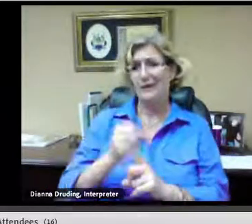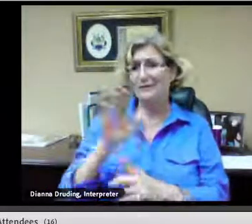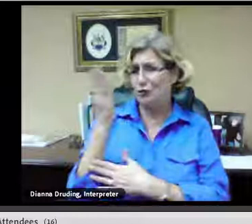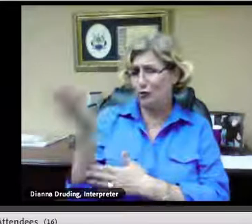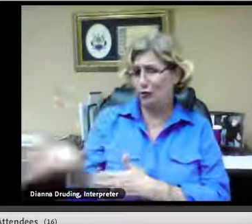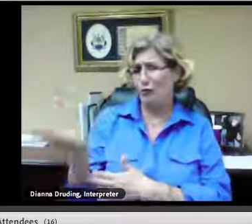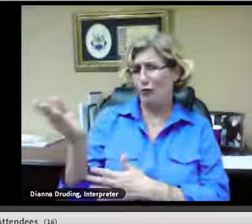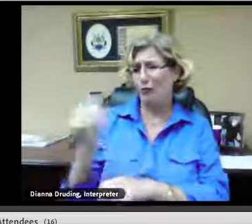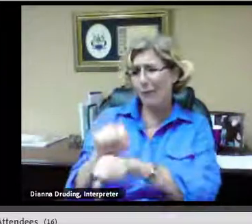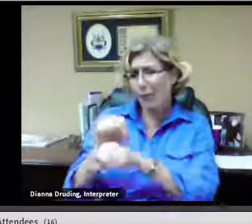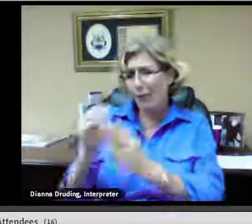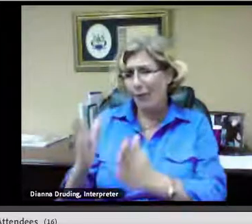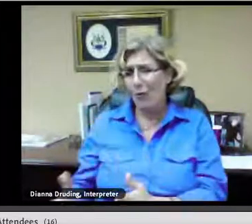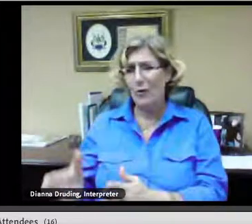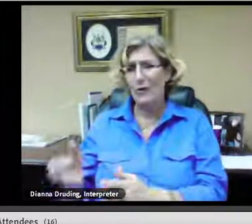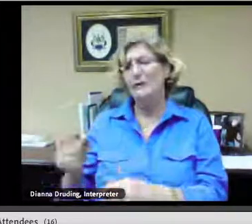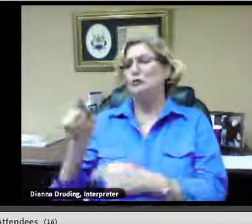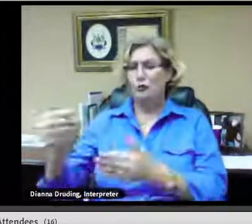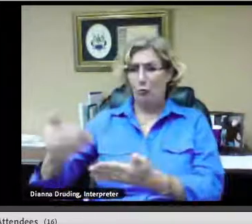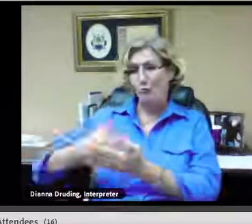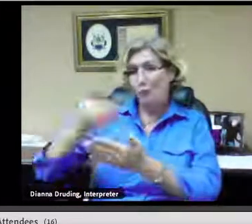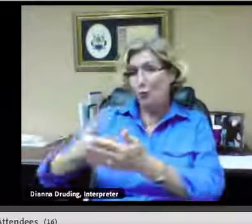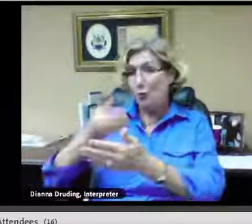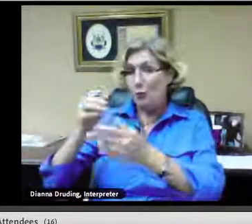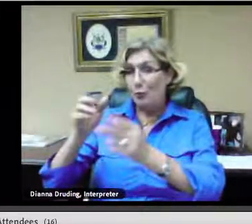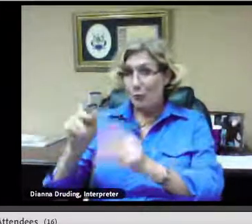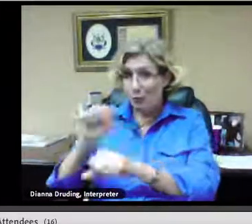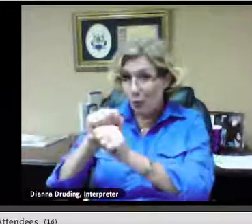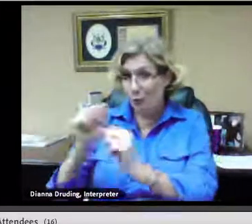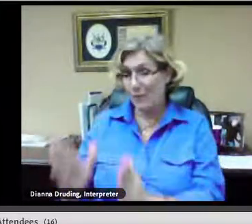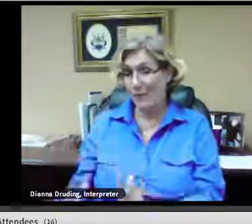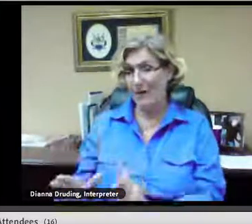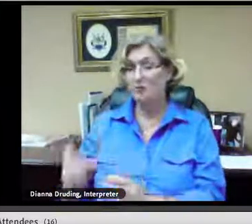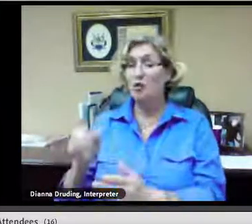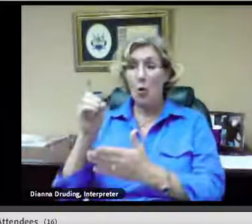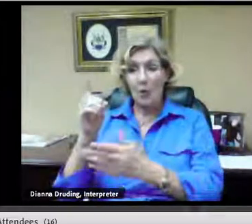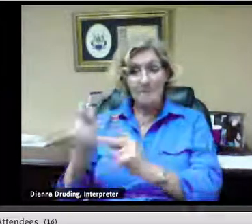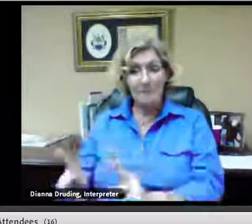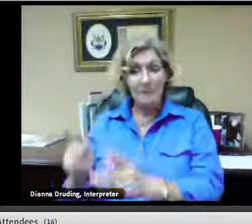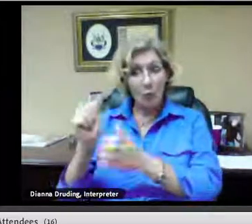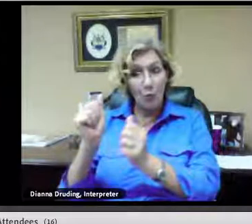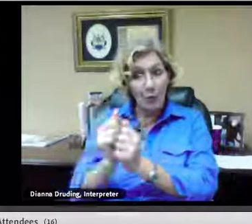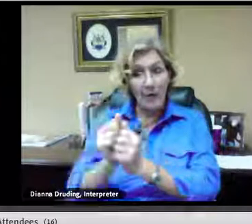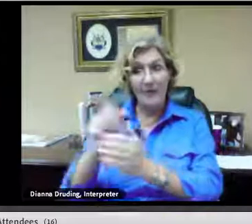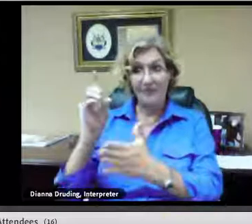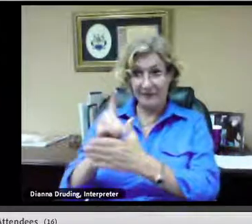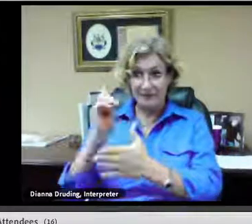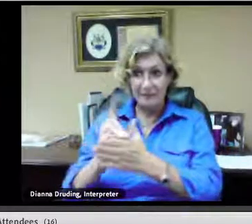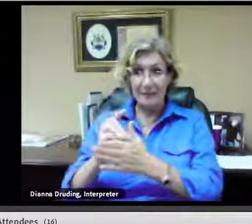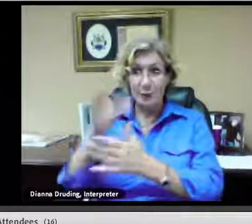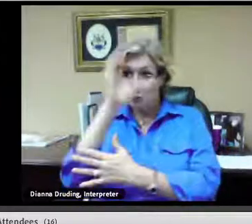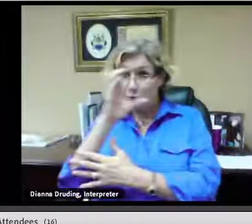It impacts a person with disabilities who might be seeking employment. You know, are your employee handbooks and policies